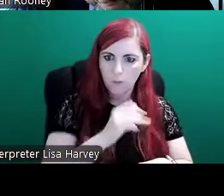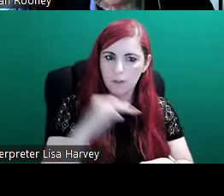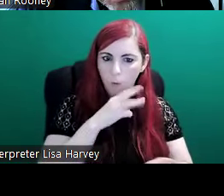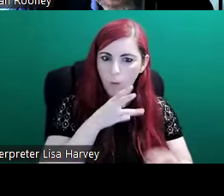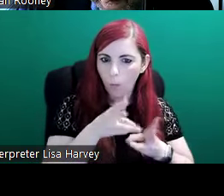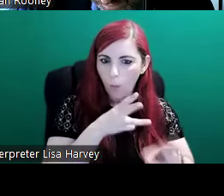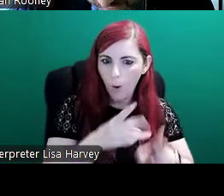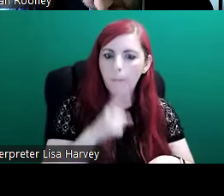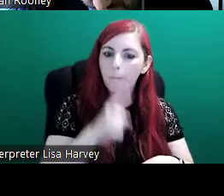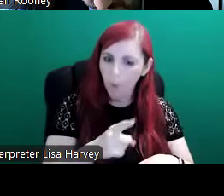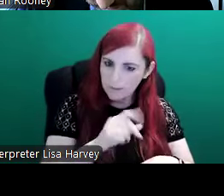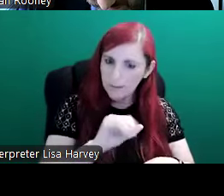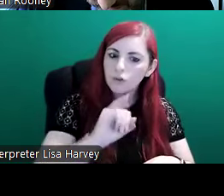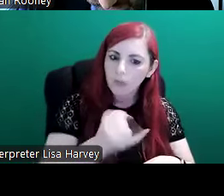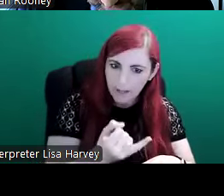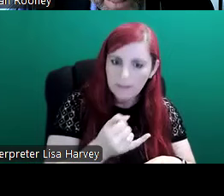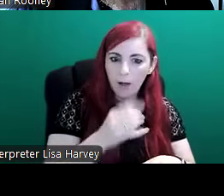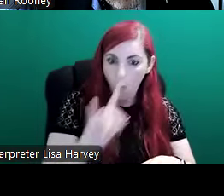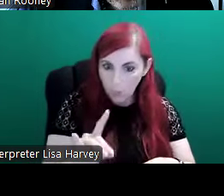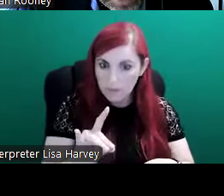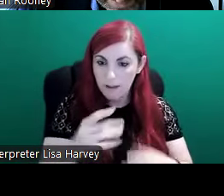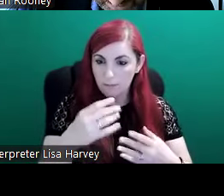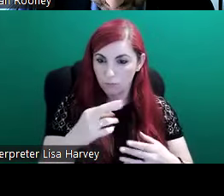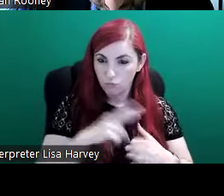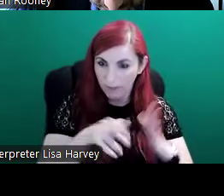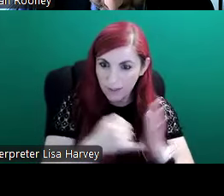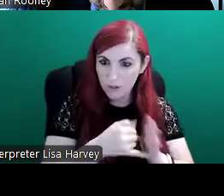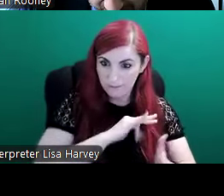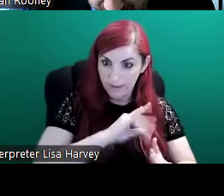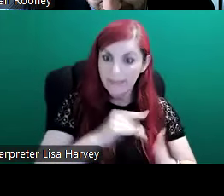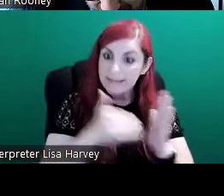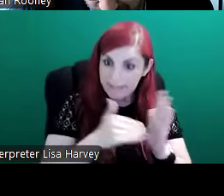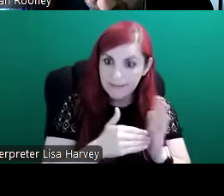deep religious faith informed their art, it didn't define it. Indeed, their faith was